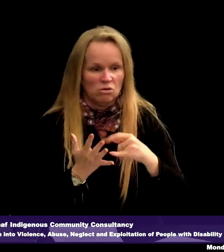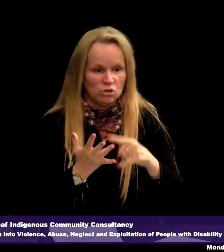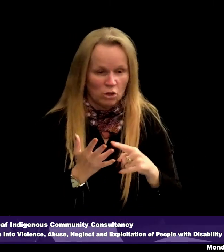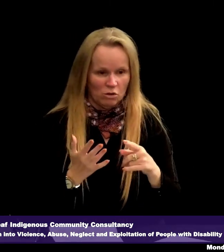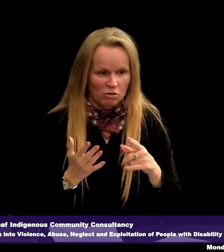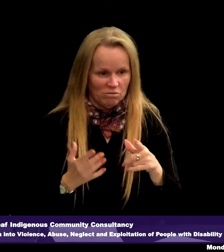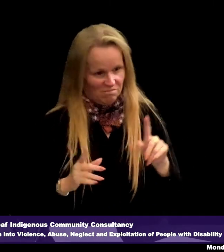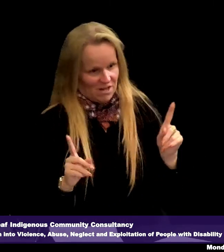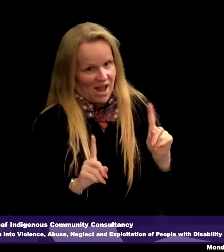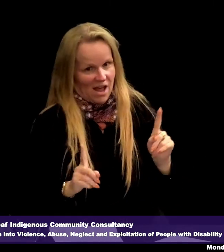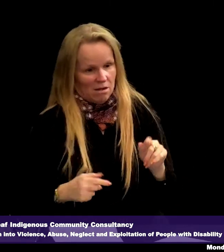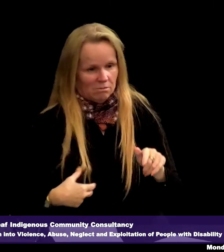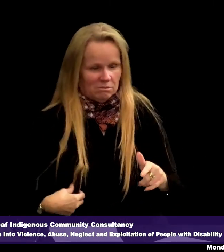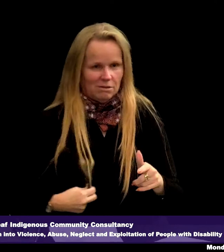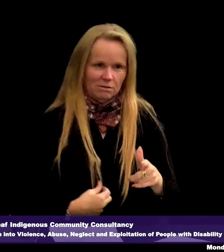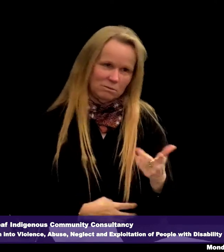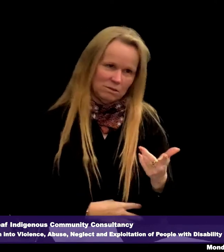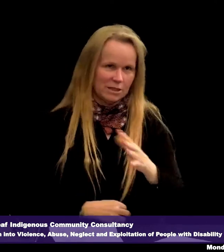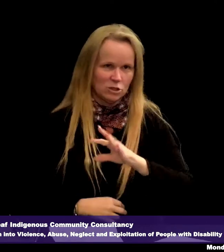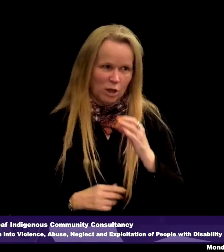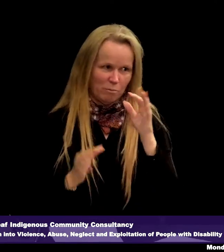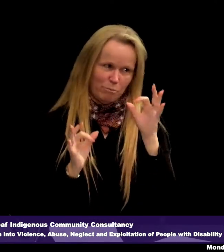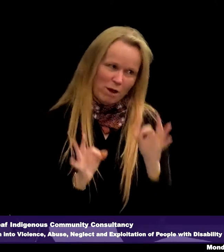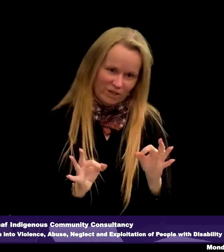purposes. So currently we are trying to put that in place.